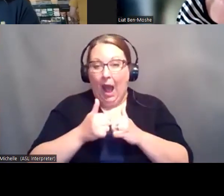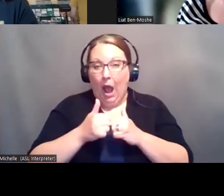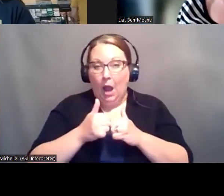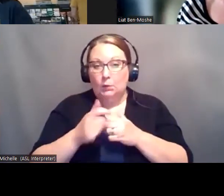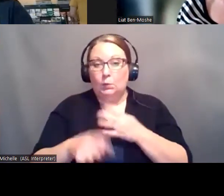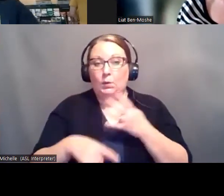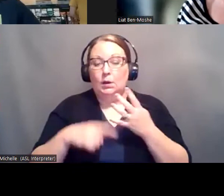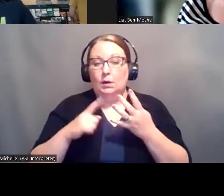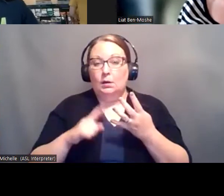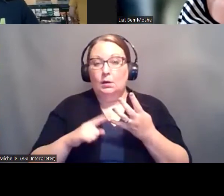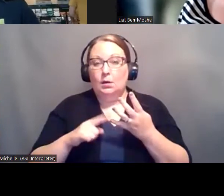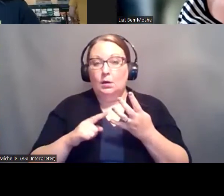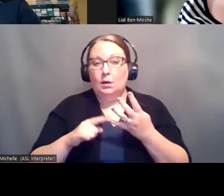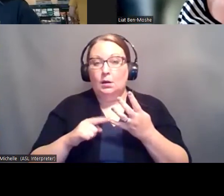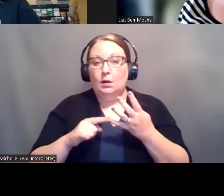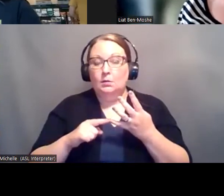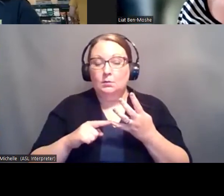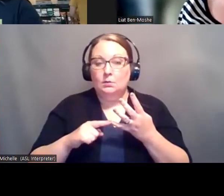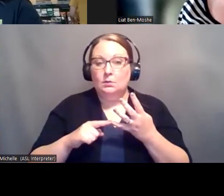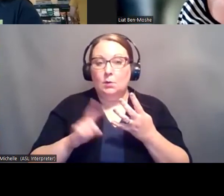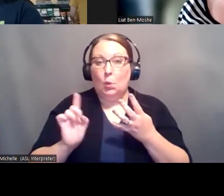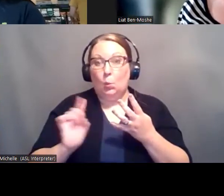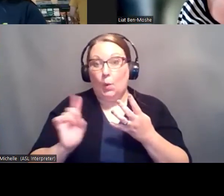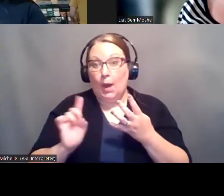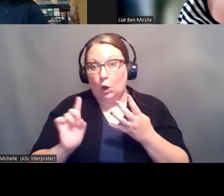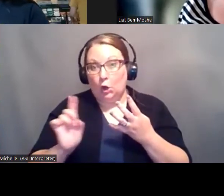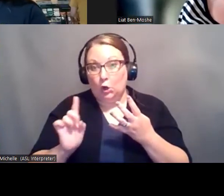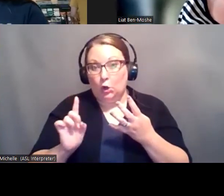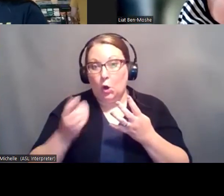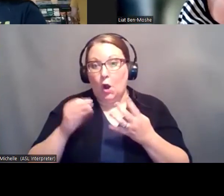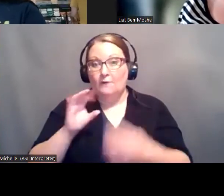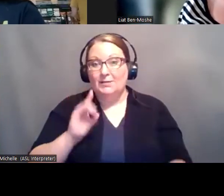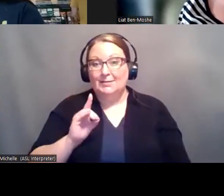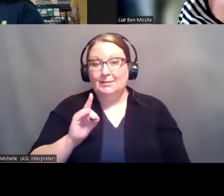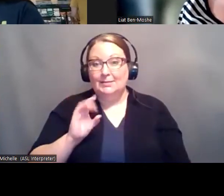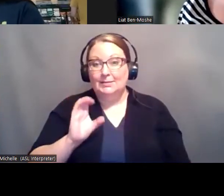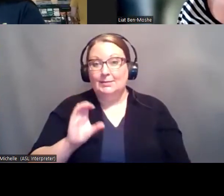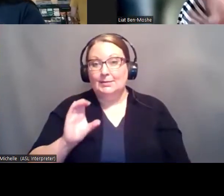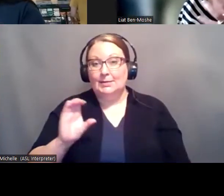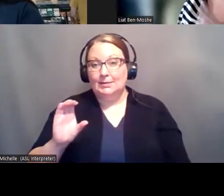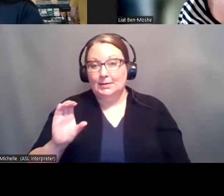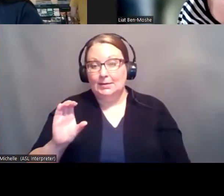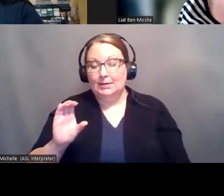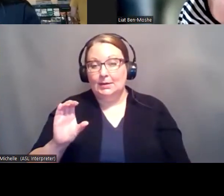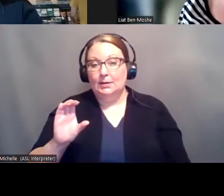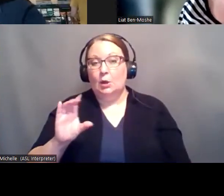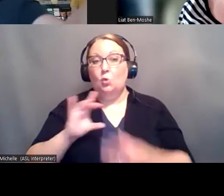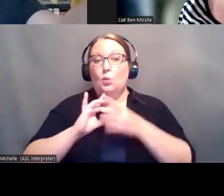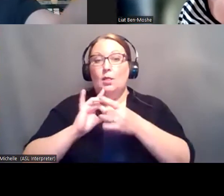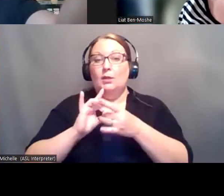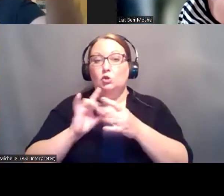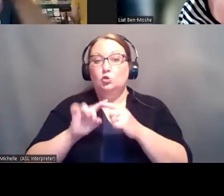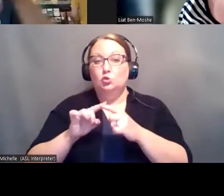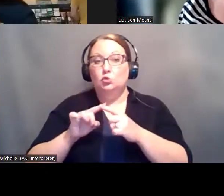and the where of DCCCs in relation to the one at Syracuse.